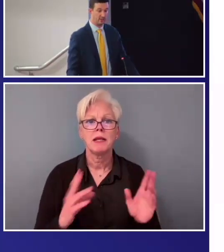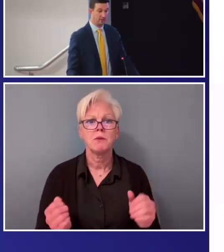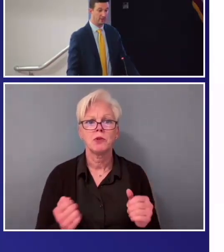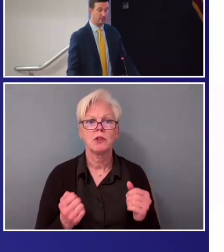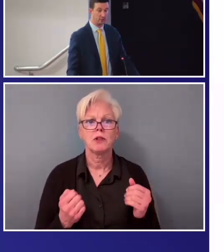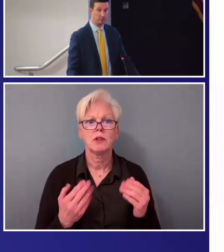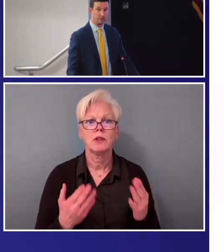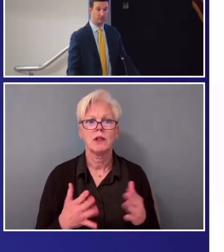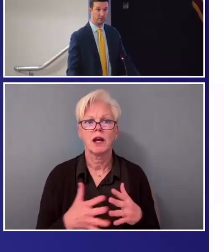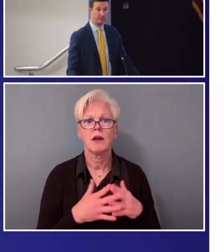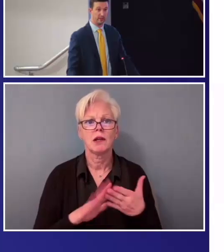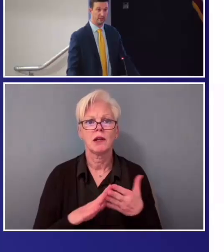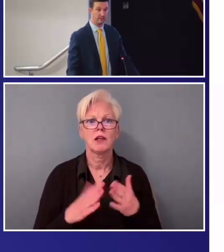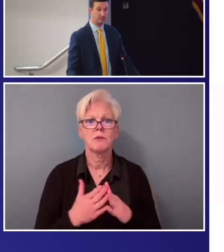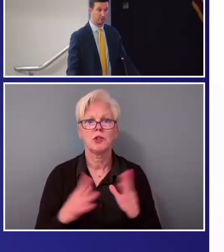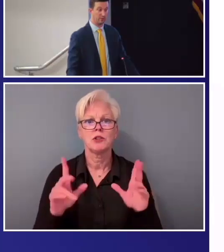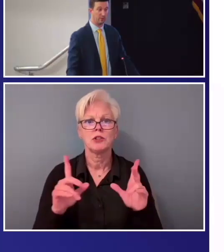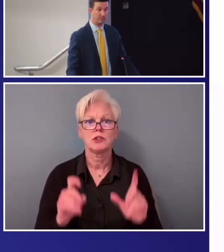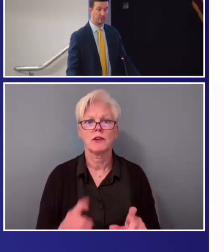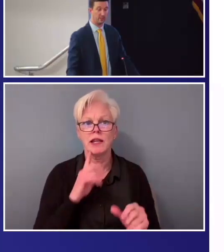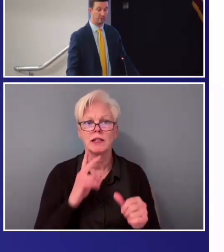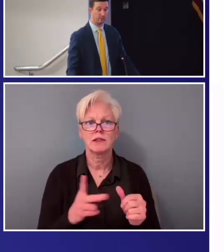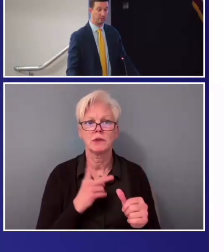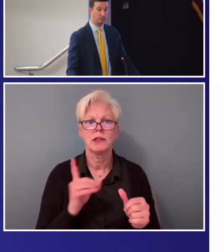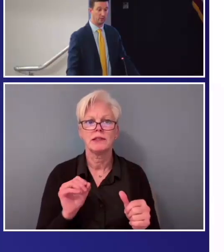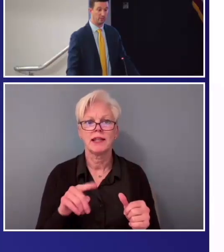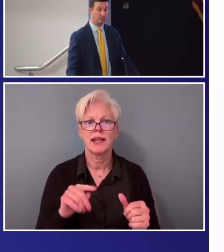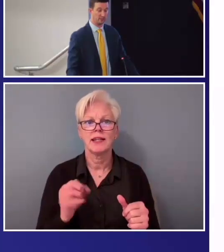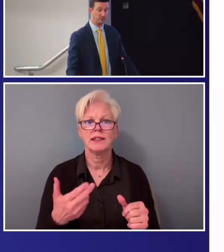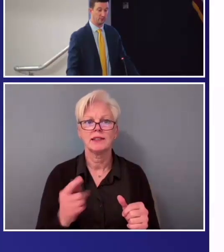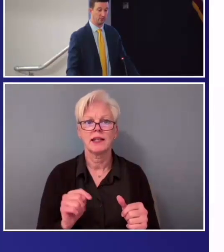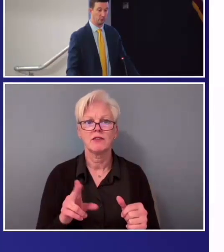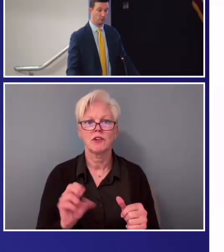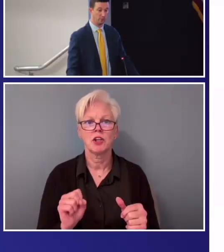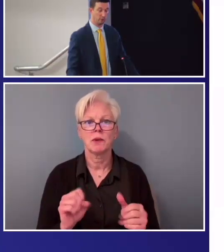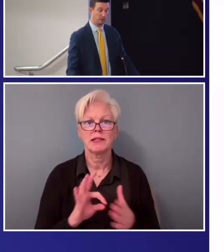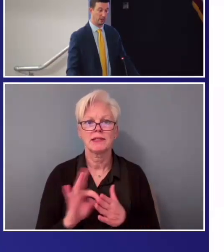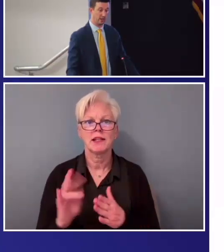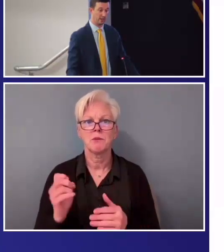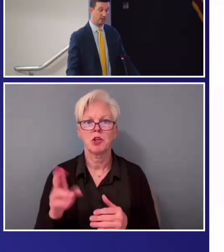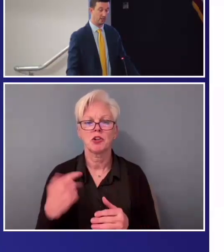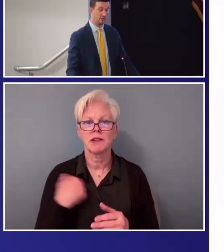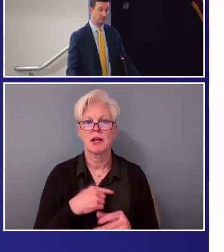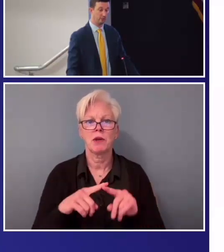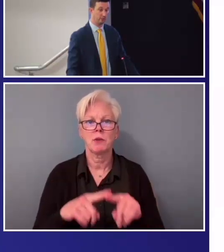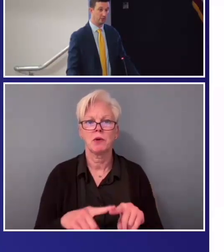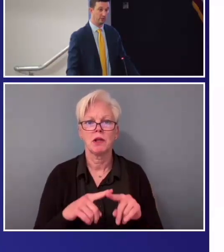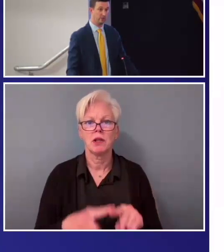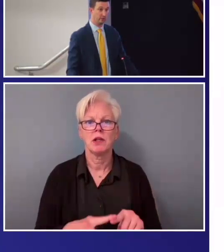the American Community Survey is the primary data set from the US Census Bureau that we will be relying on to compute the